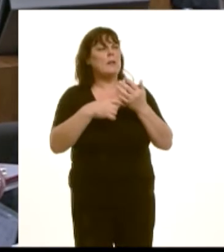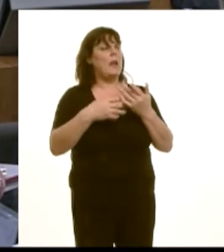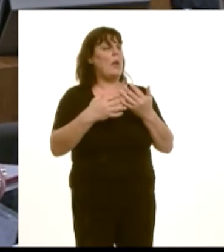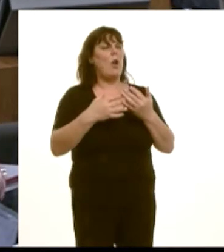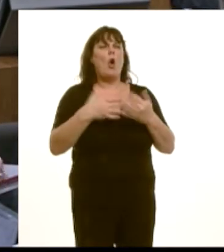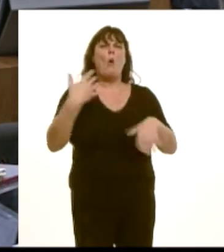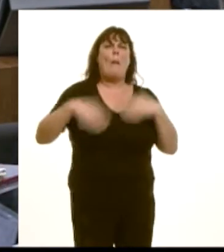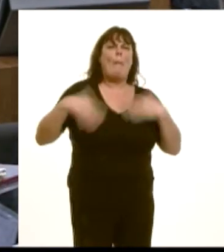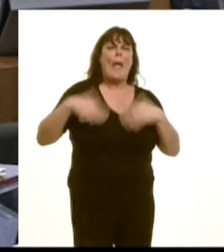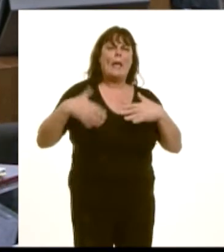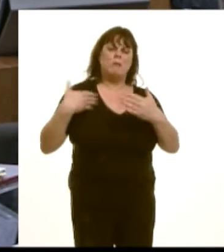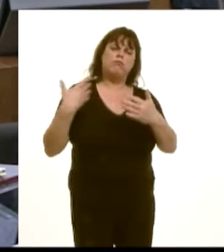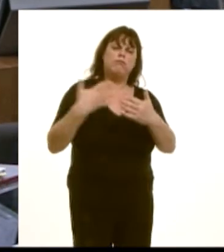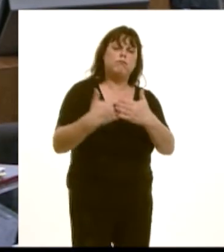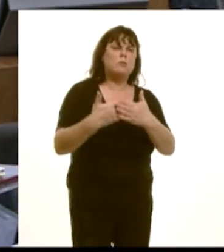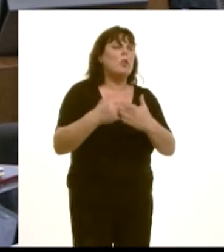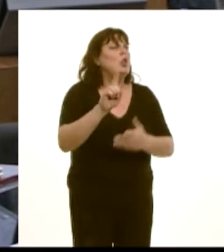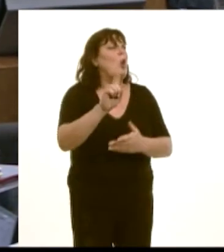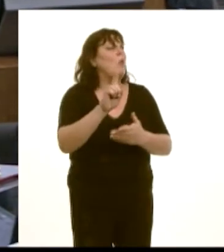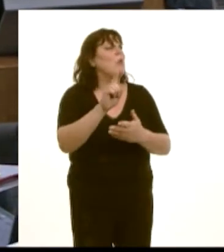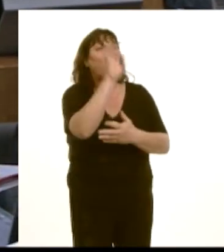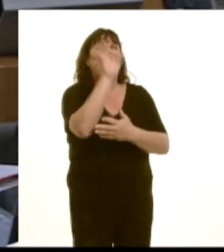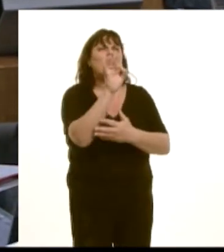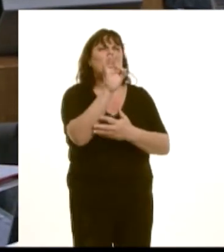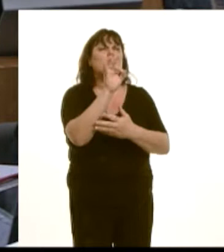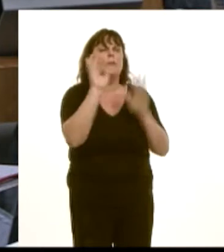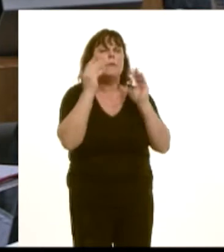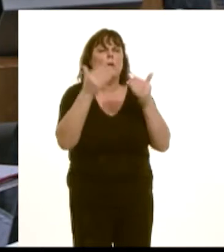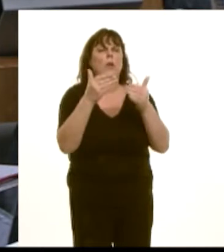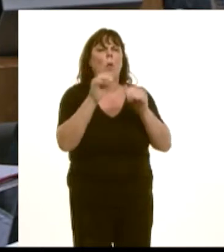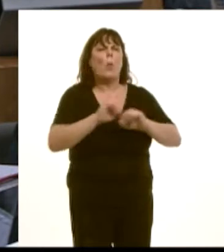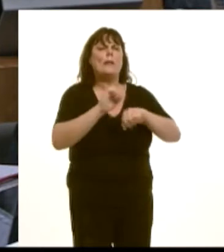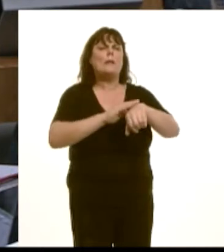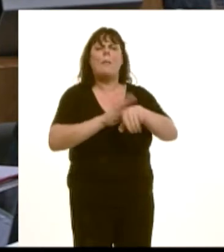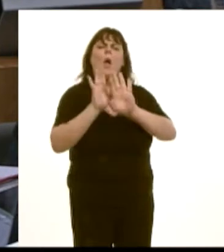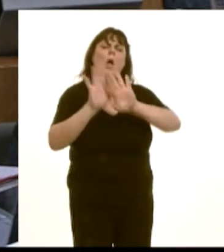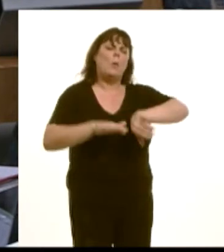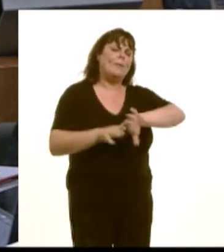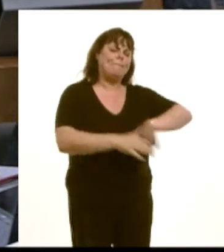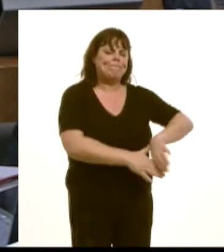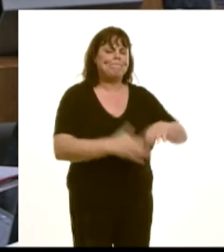Well, no matter; I will answer the question anyway. What is important, of course, is that